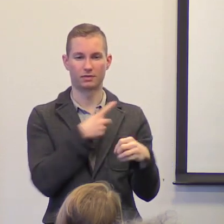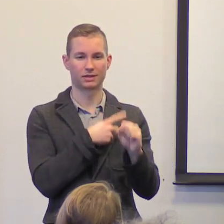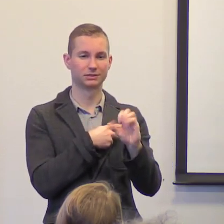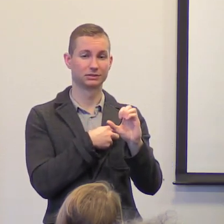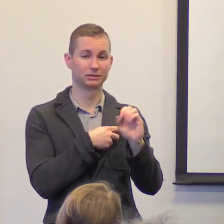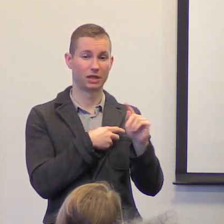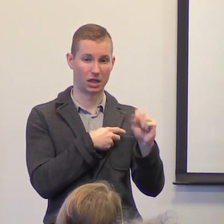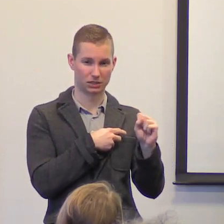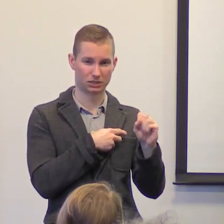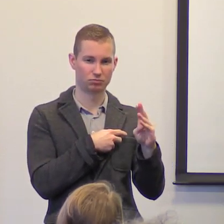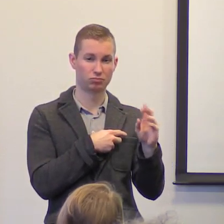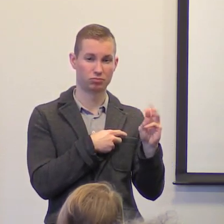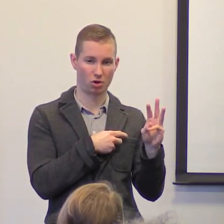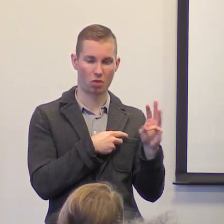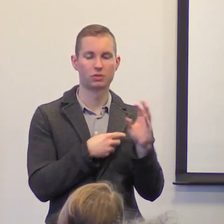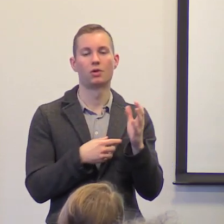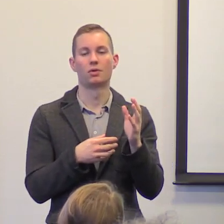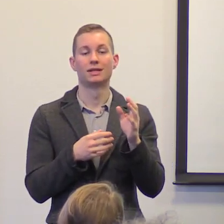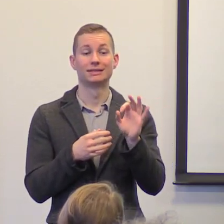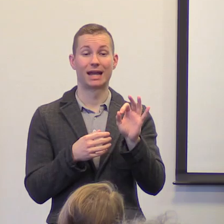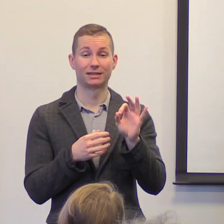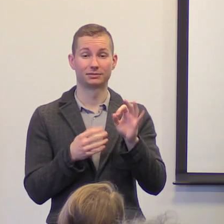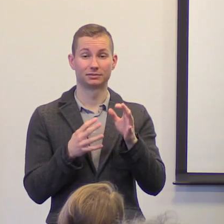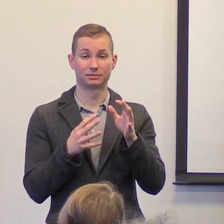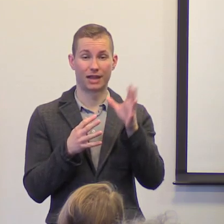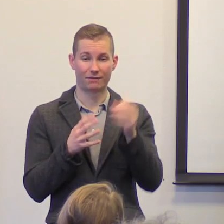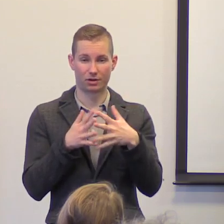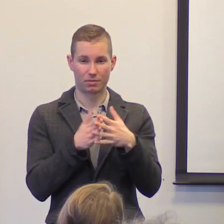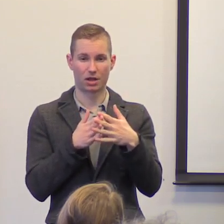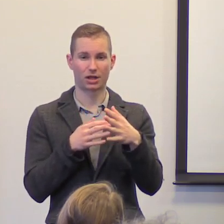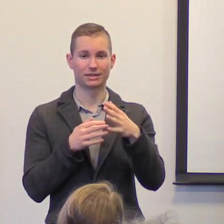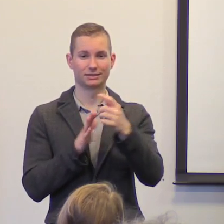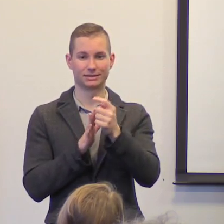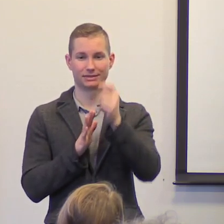Those were the nine African-American teenagers who were charged with raping two white women